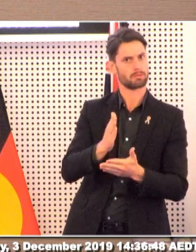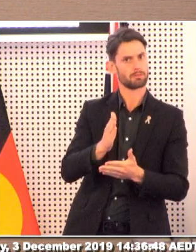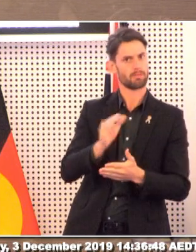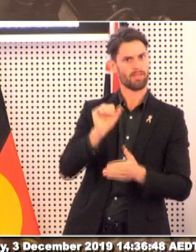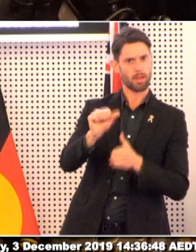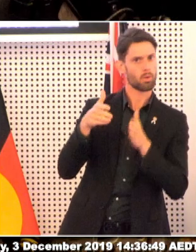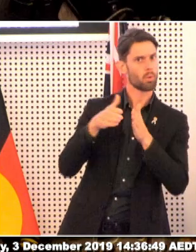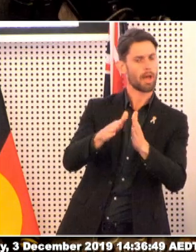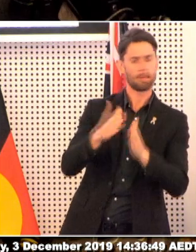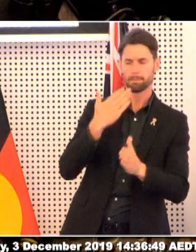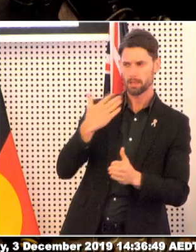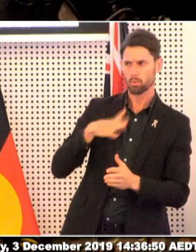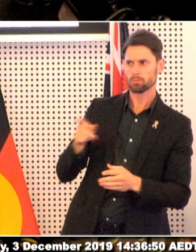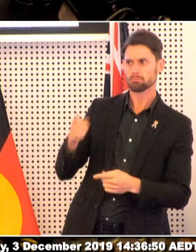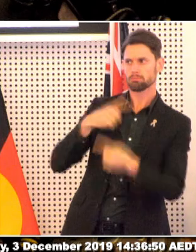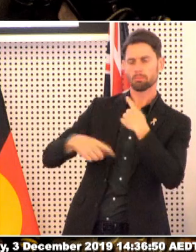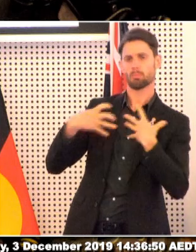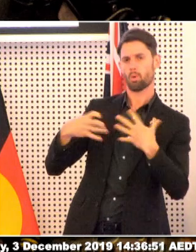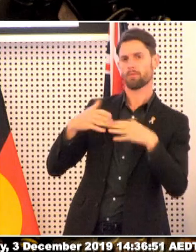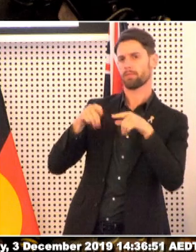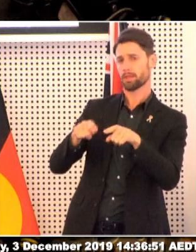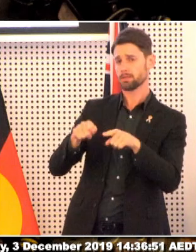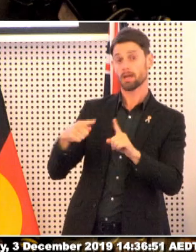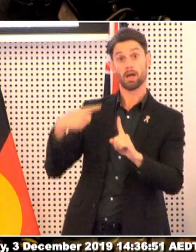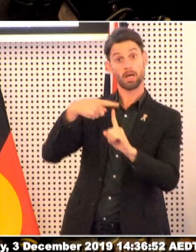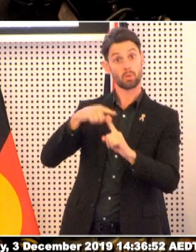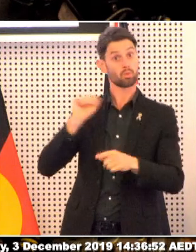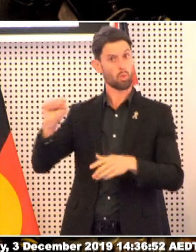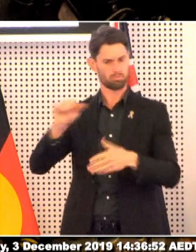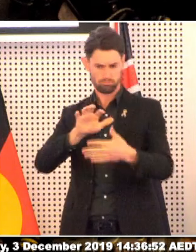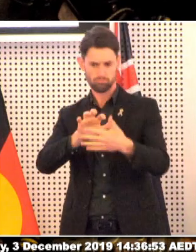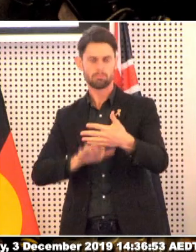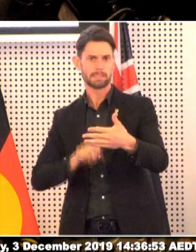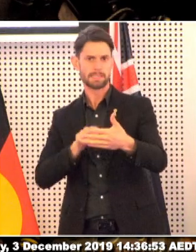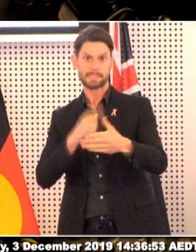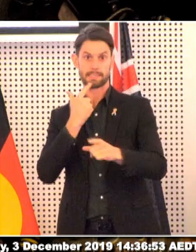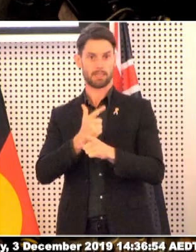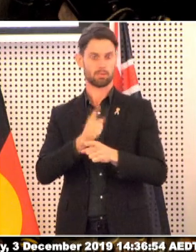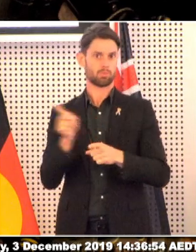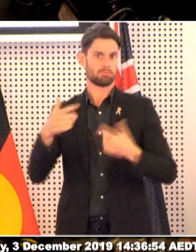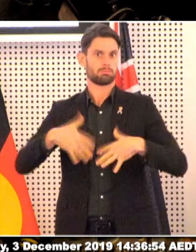In your statement you say that what was uppermost in your mind was respect for the